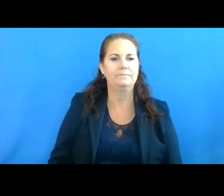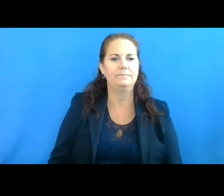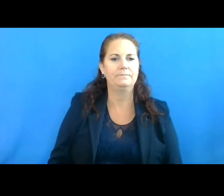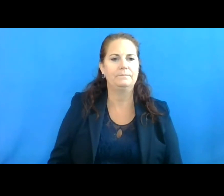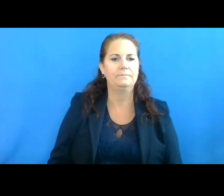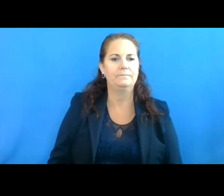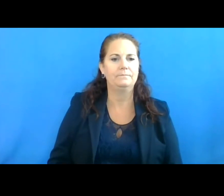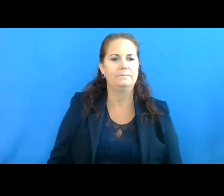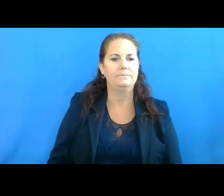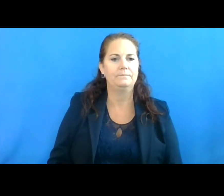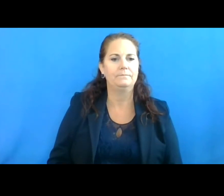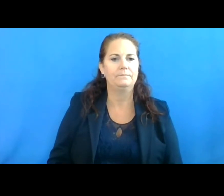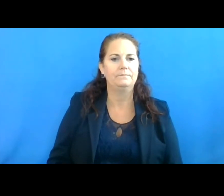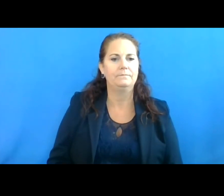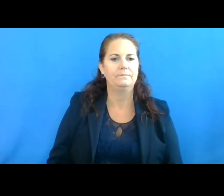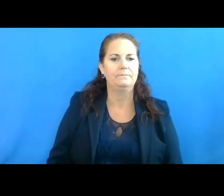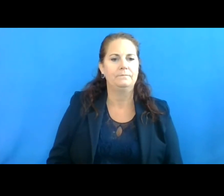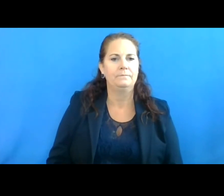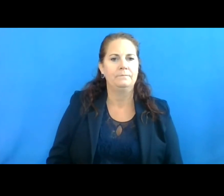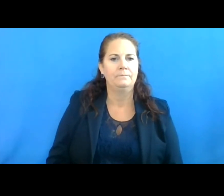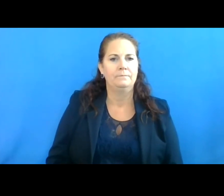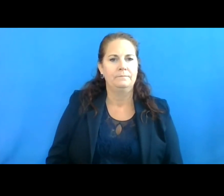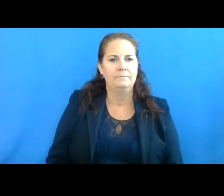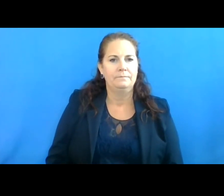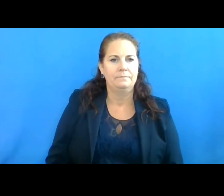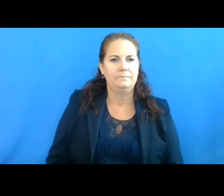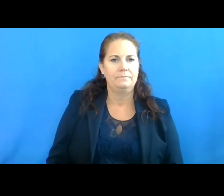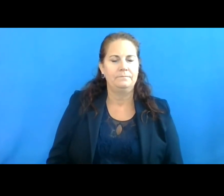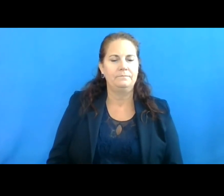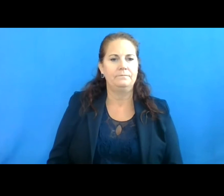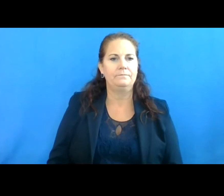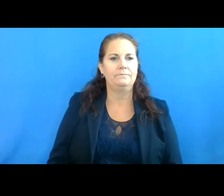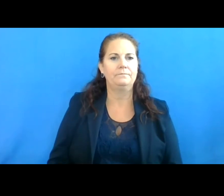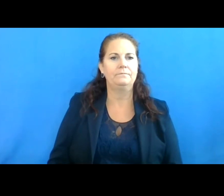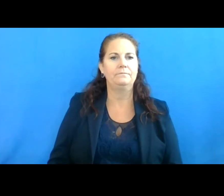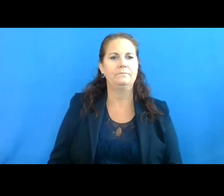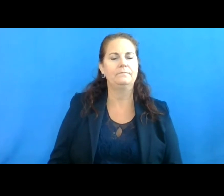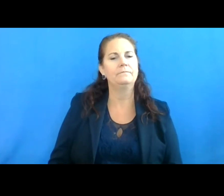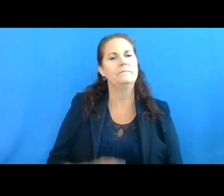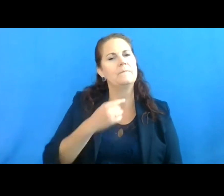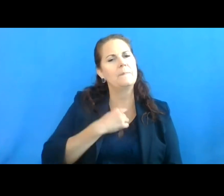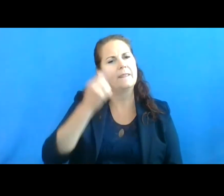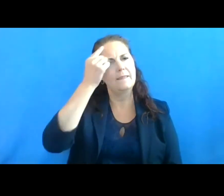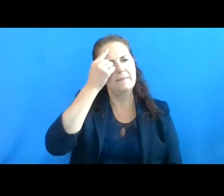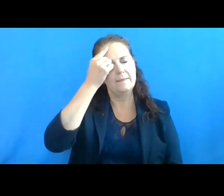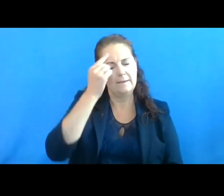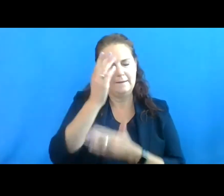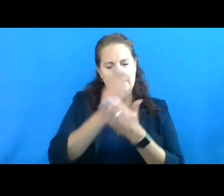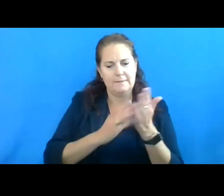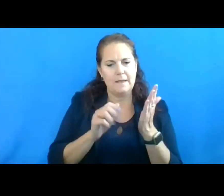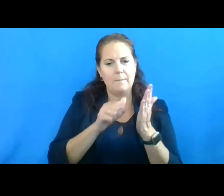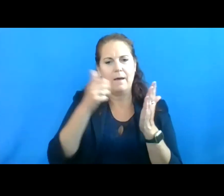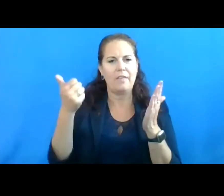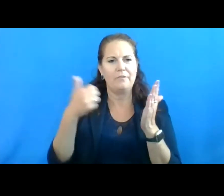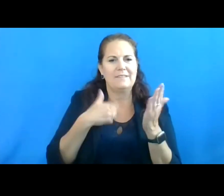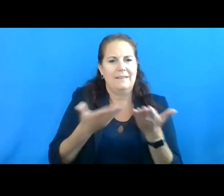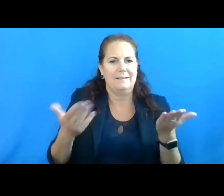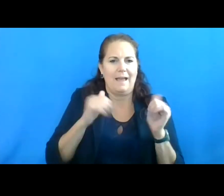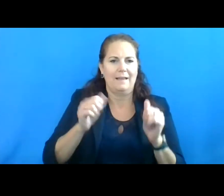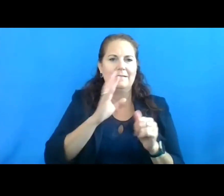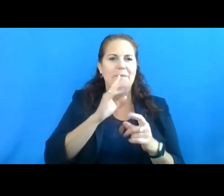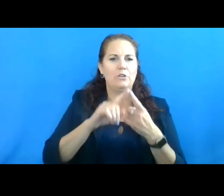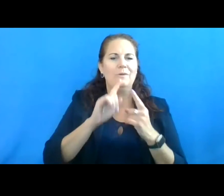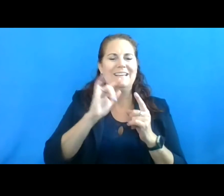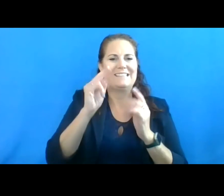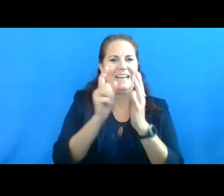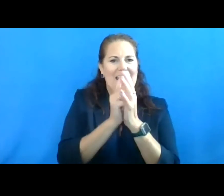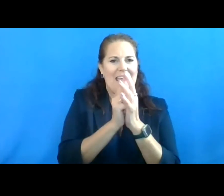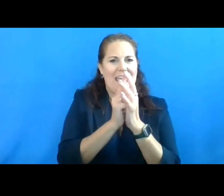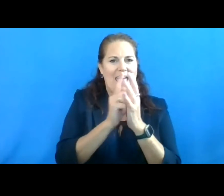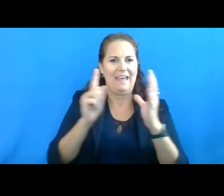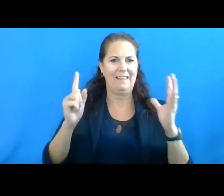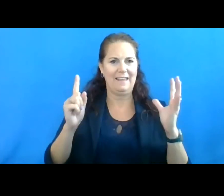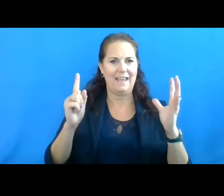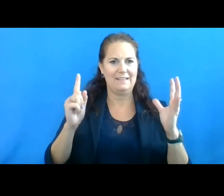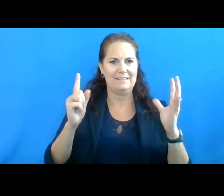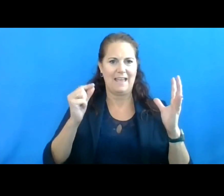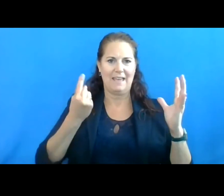I think some other I can speak to is that it alienates and isolates.